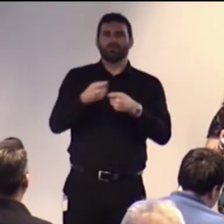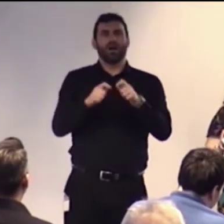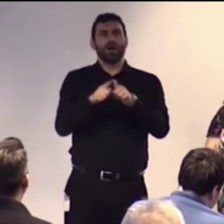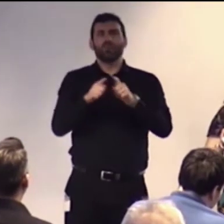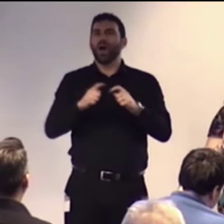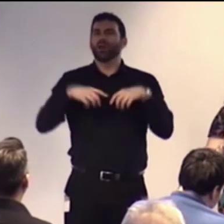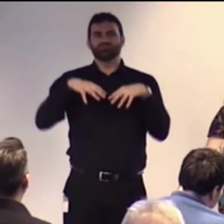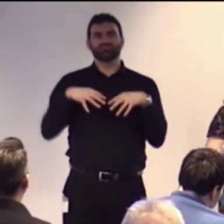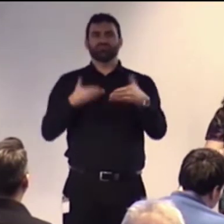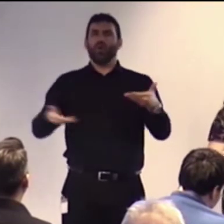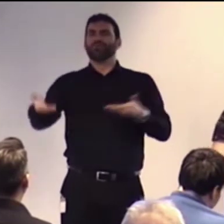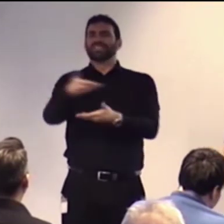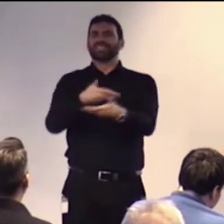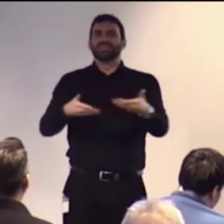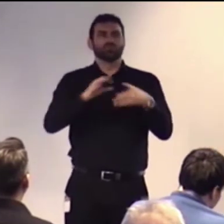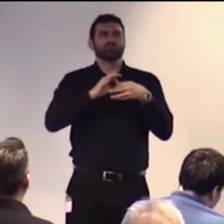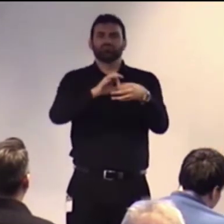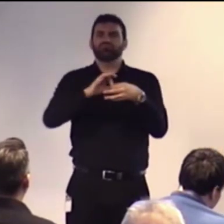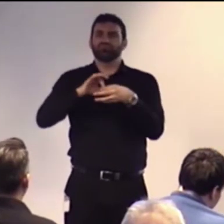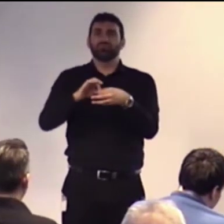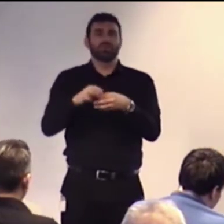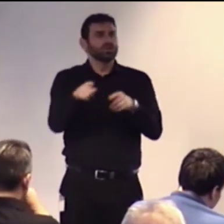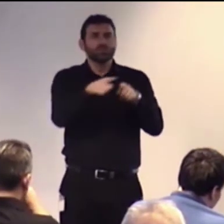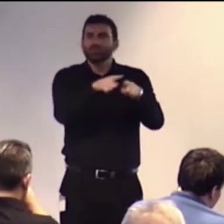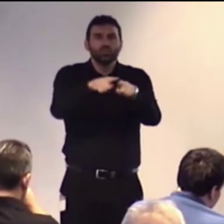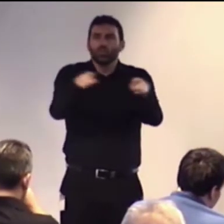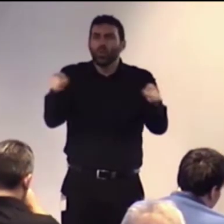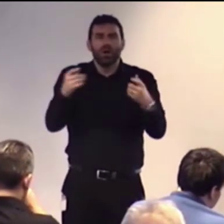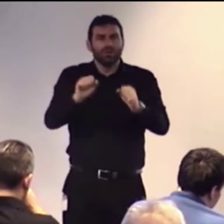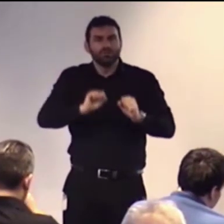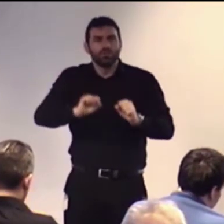Everybody in this room has their own answers, and your part of discovering what some of those answers might be for you in your space.